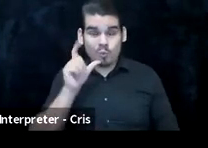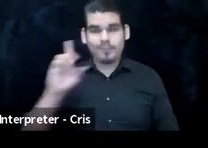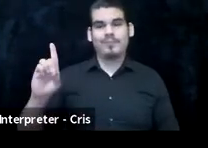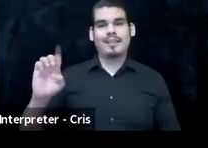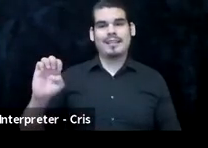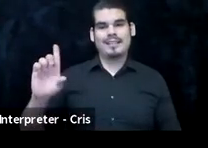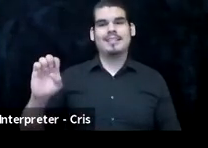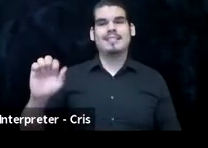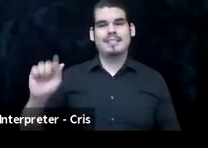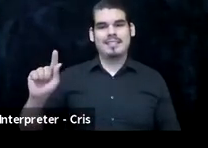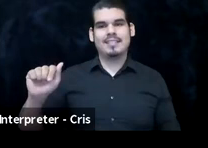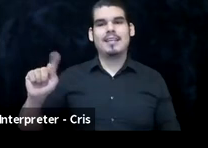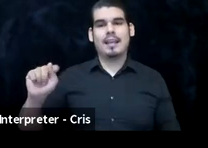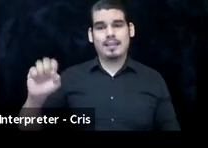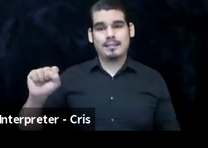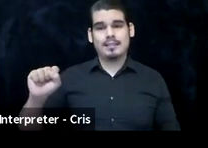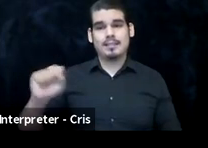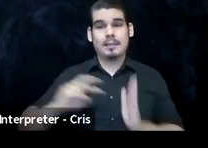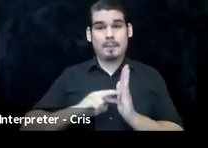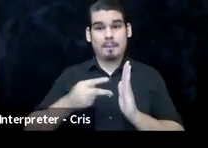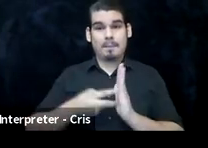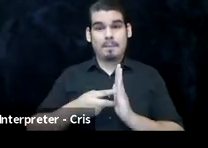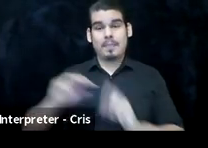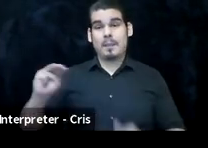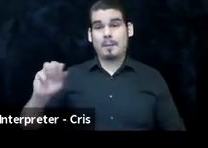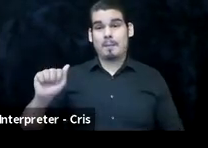Katherine Squire: So you must have registered by March 25 2021 at 5pm.